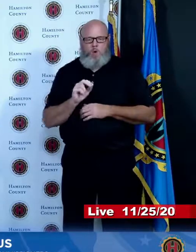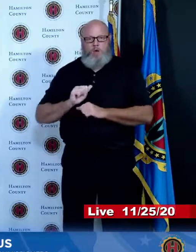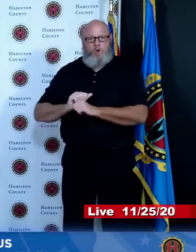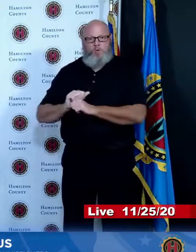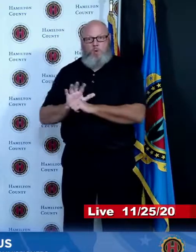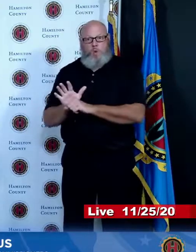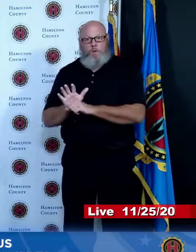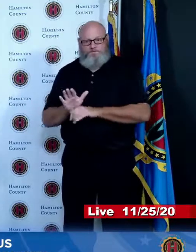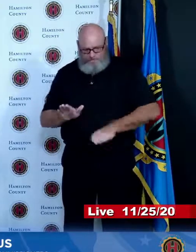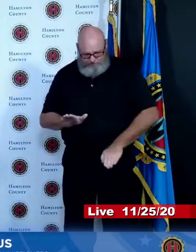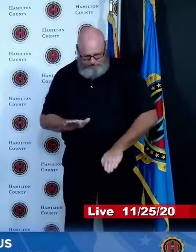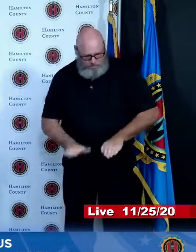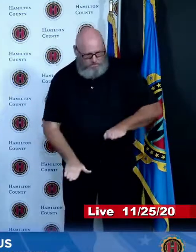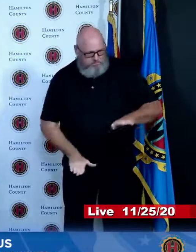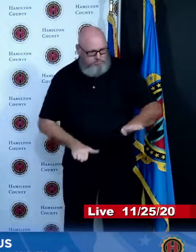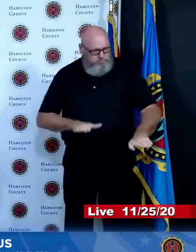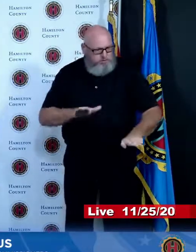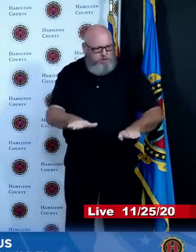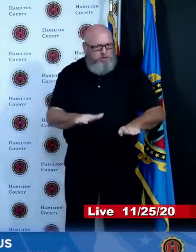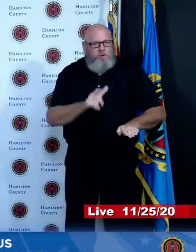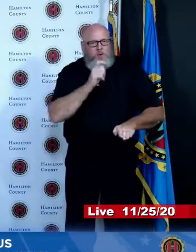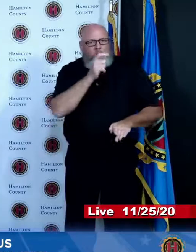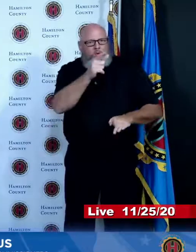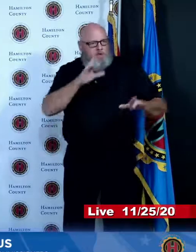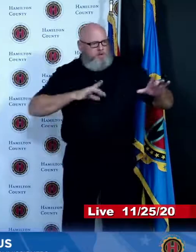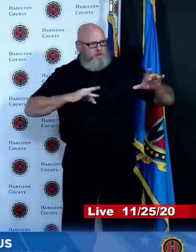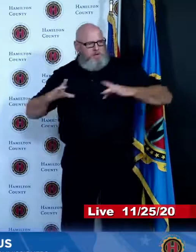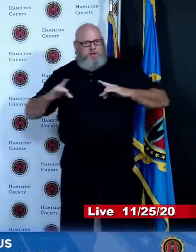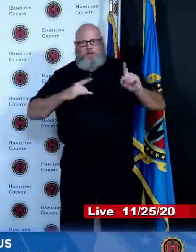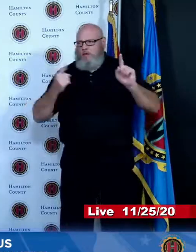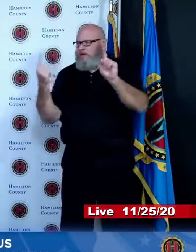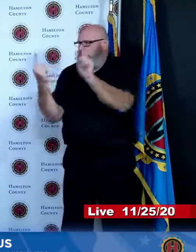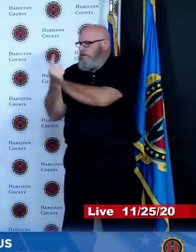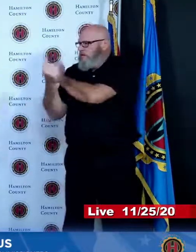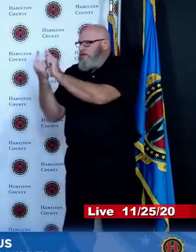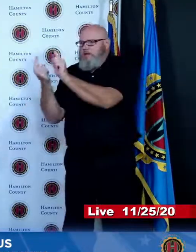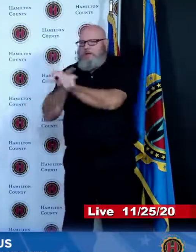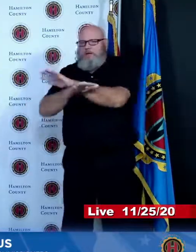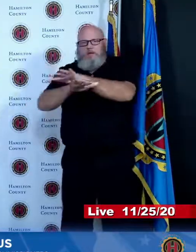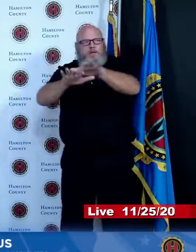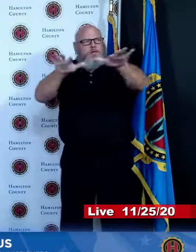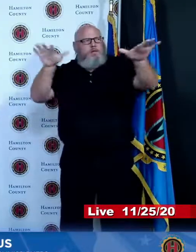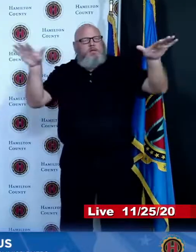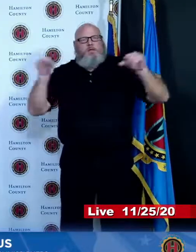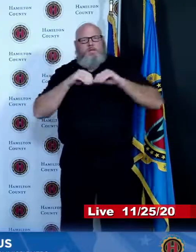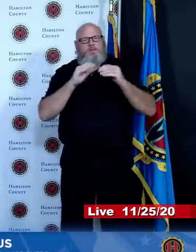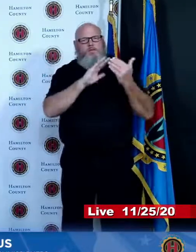particularly heading into a holiday and so that to me is my interpretation of what we're trying to